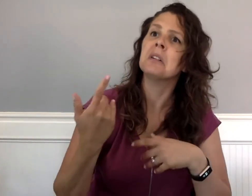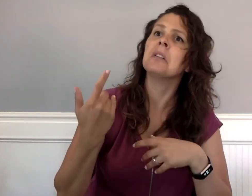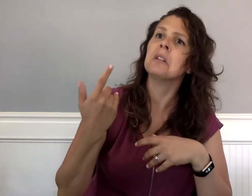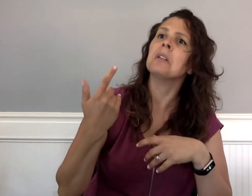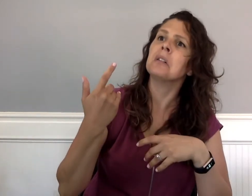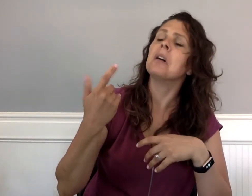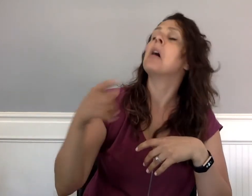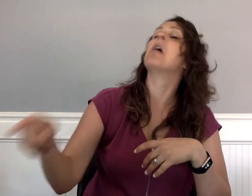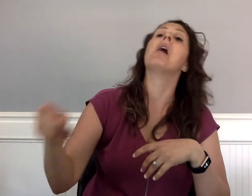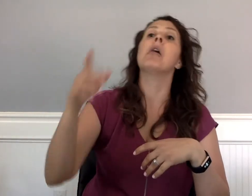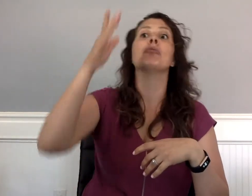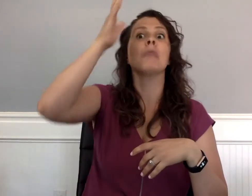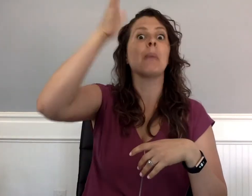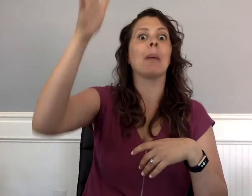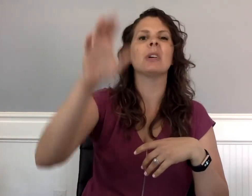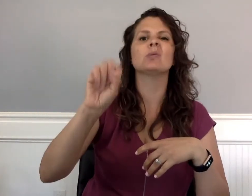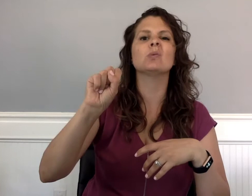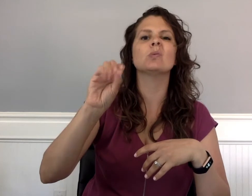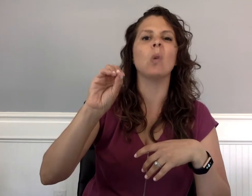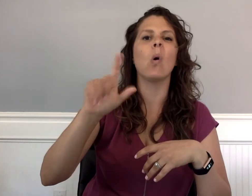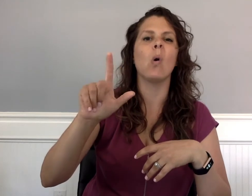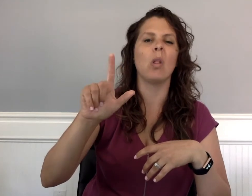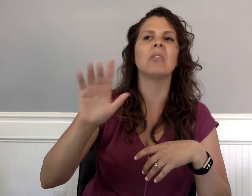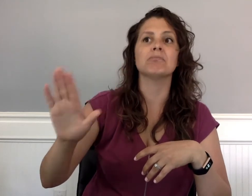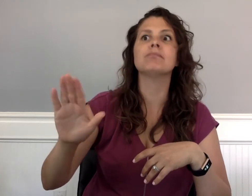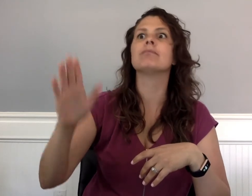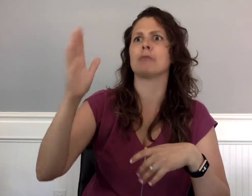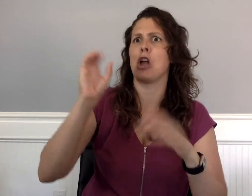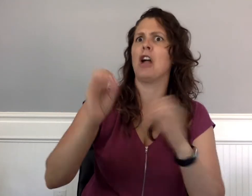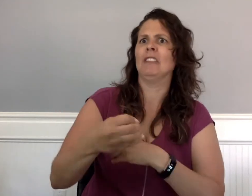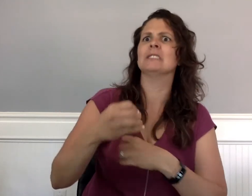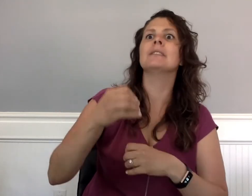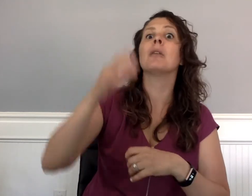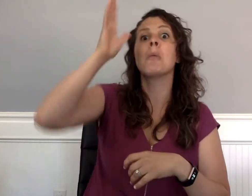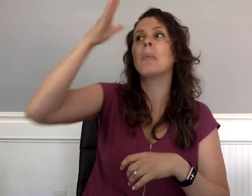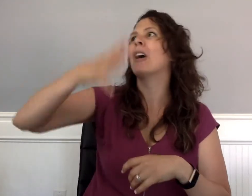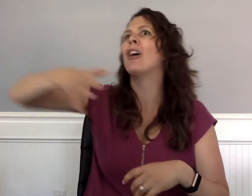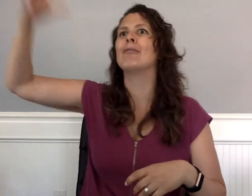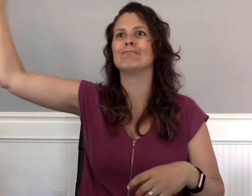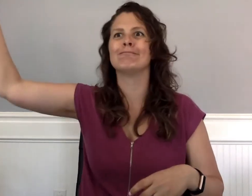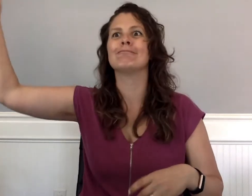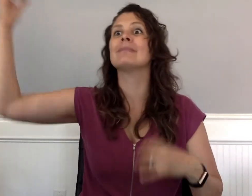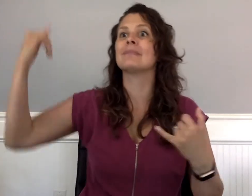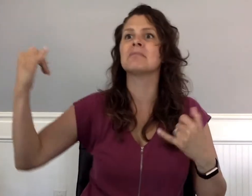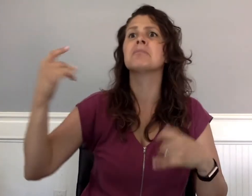“He’s using Grandpa Sol’s office while Grandpa’s away.